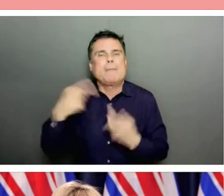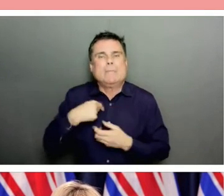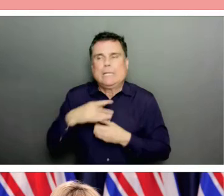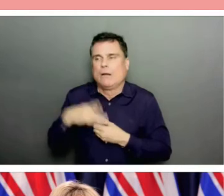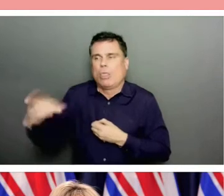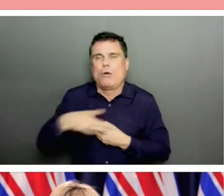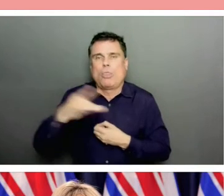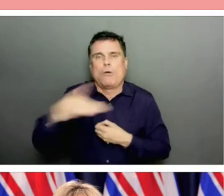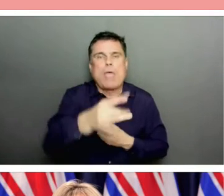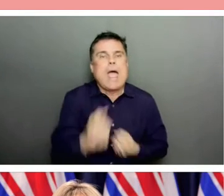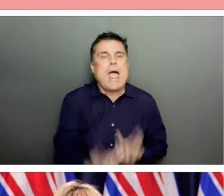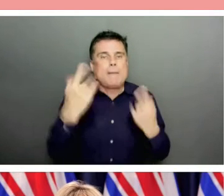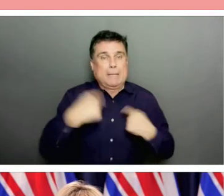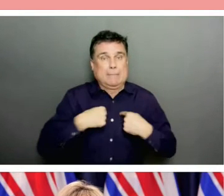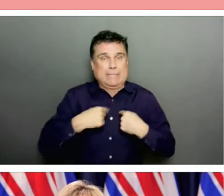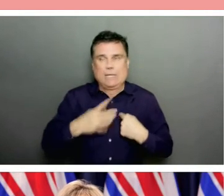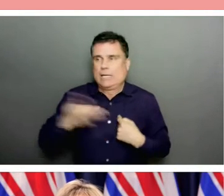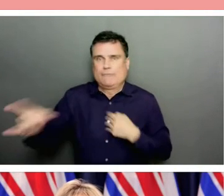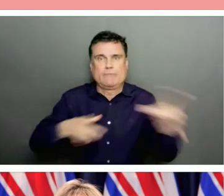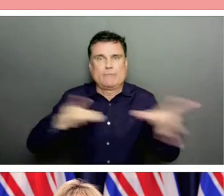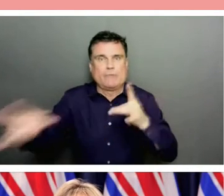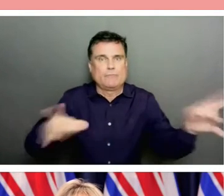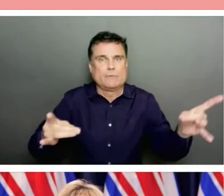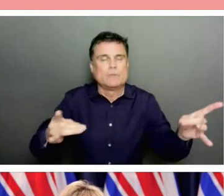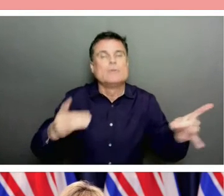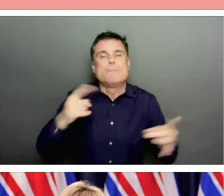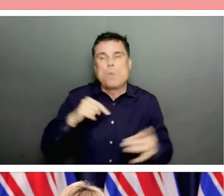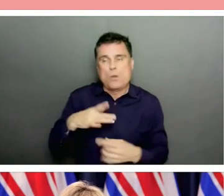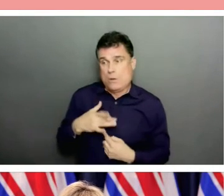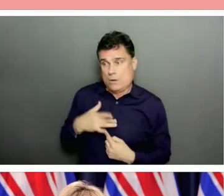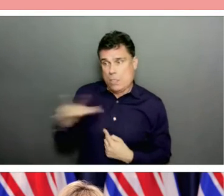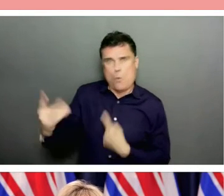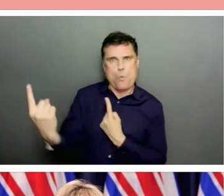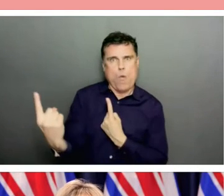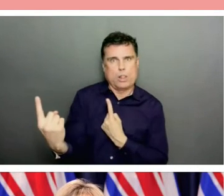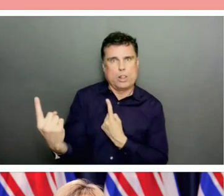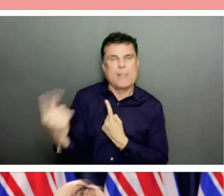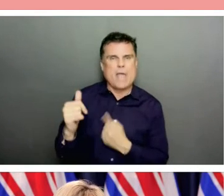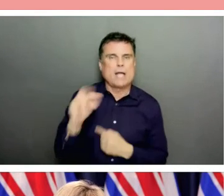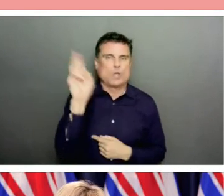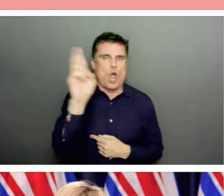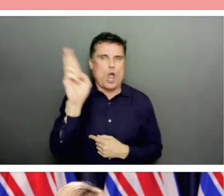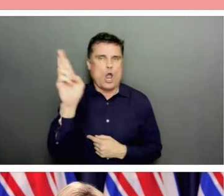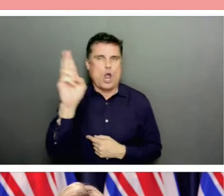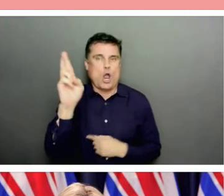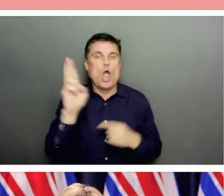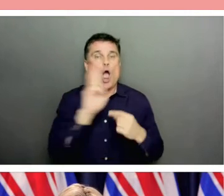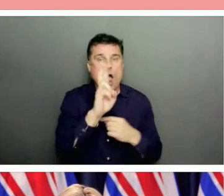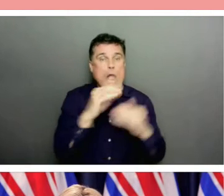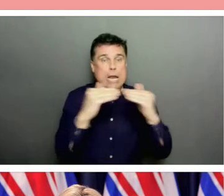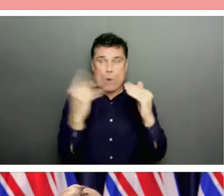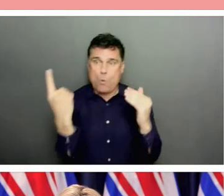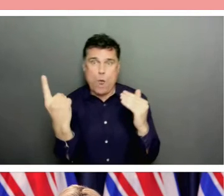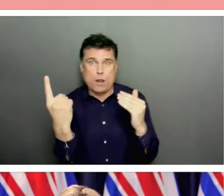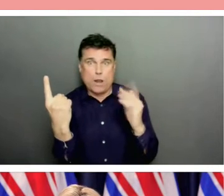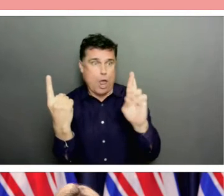It's a function of the number of people we're in contact with during an infection period and the number of people who